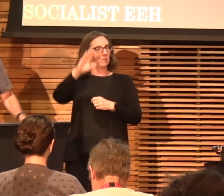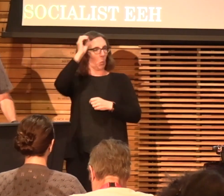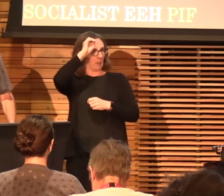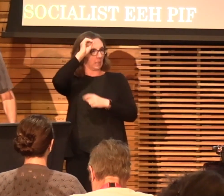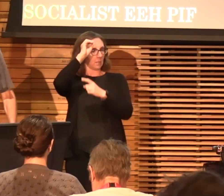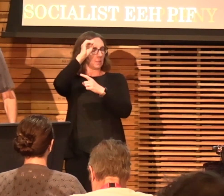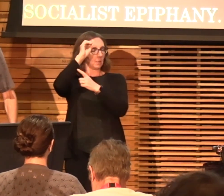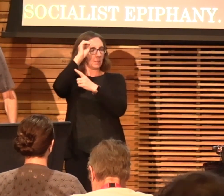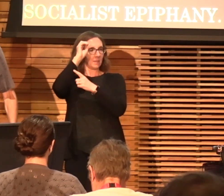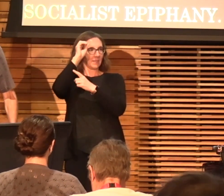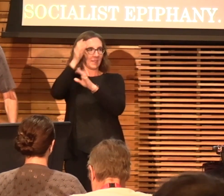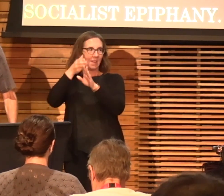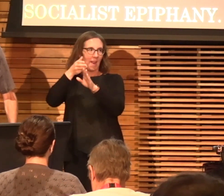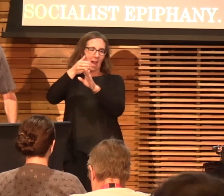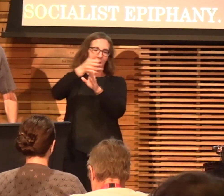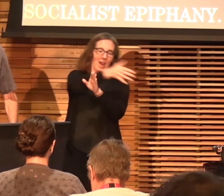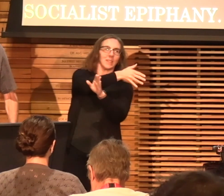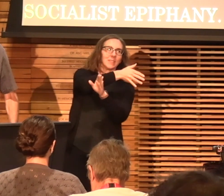J.E. Chamberlain introduces her to socialism.